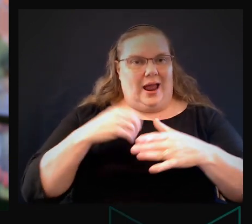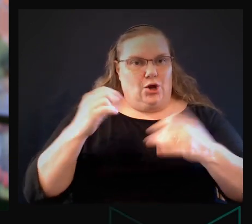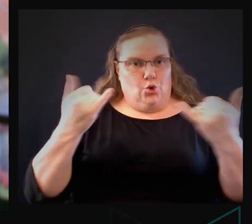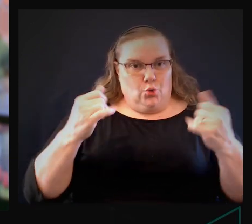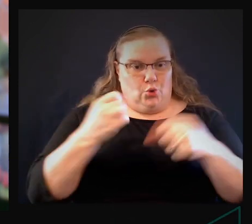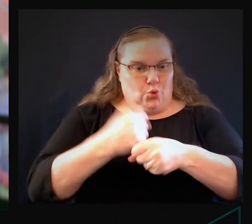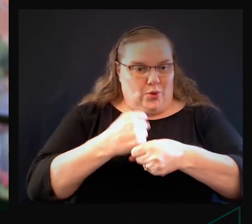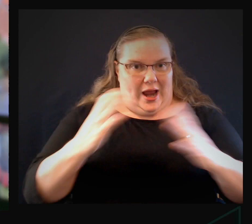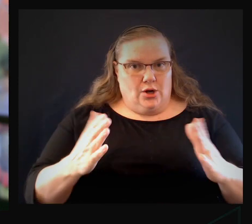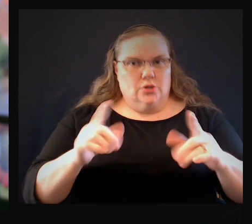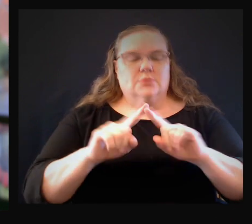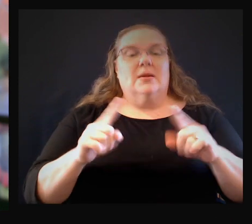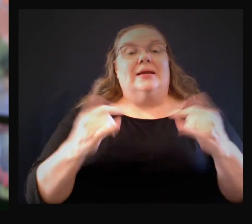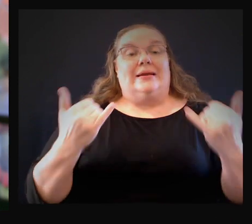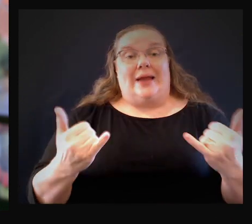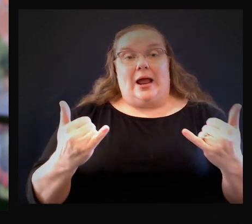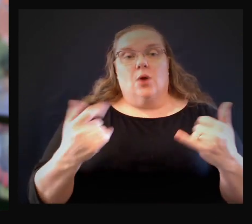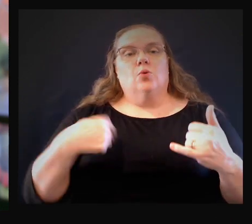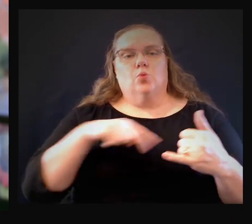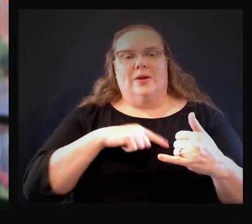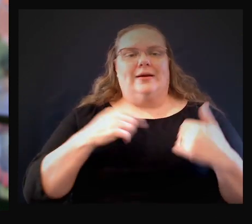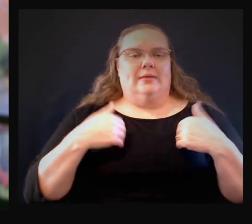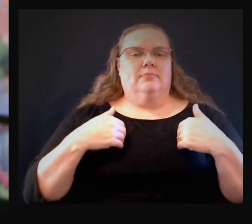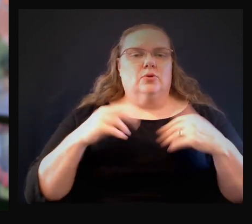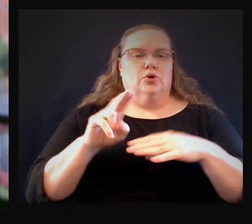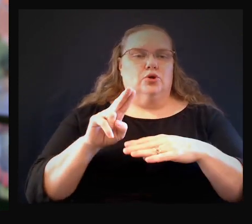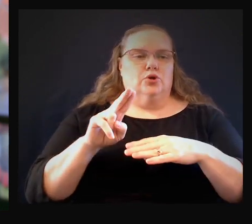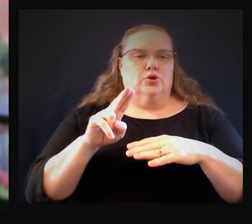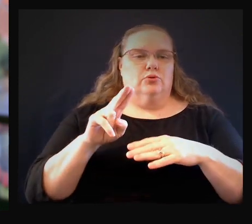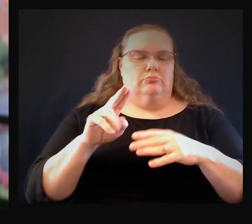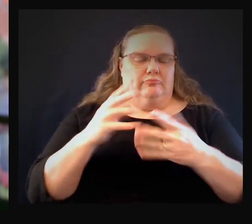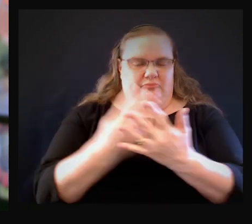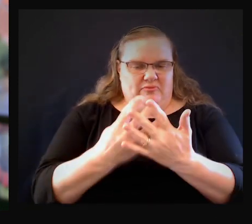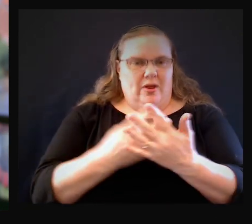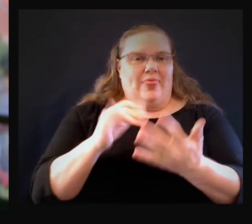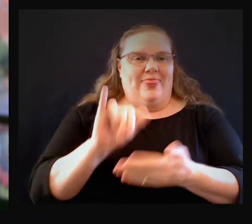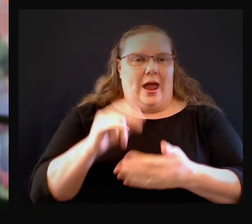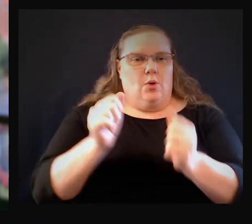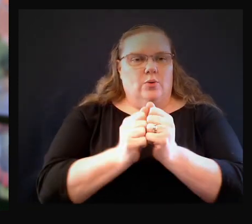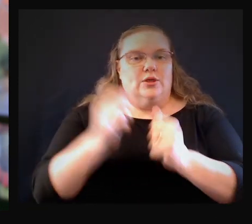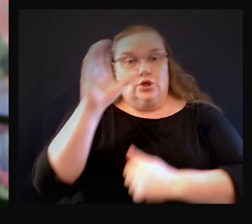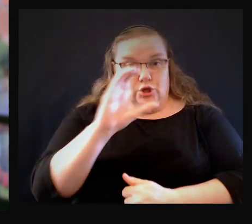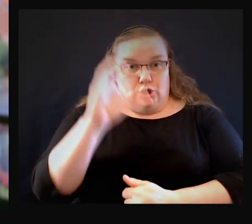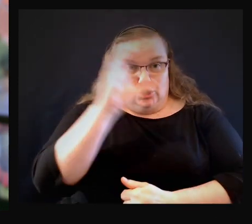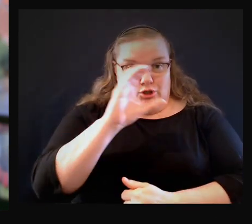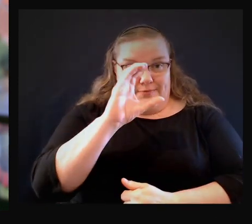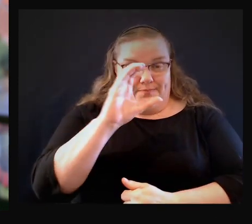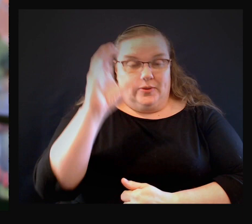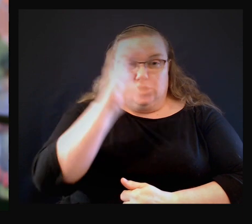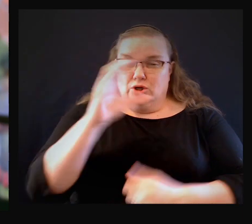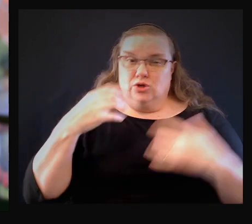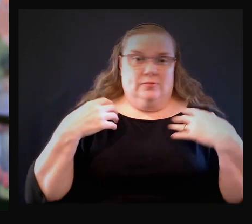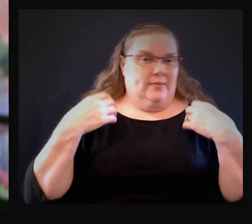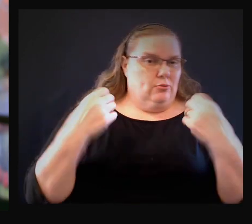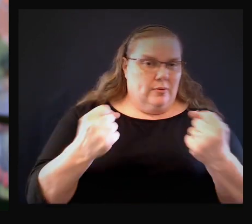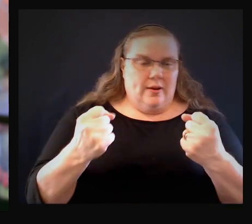And this is where Search comes in. Economy V2 comes with a robust search system that includes a wide range of filters, sorting,